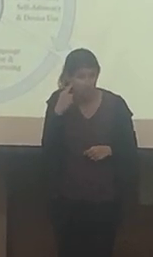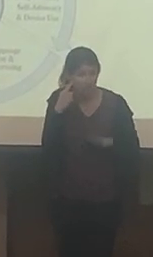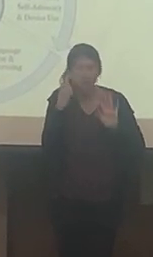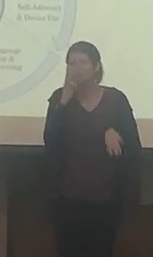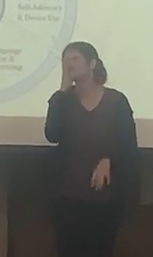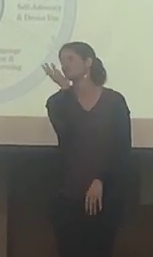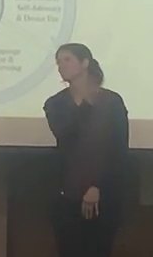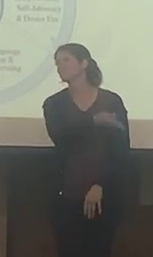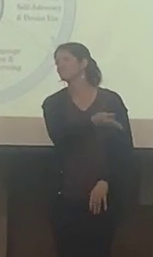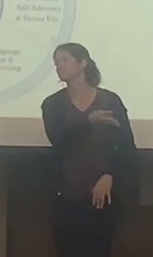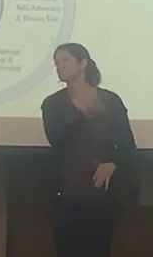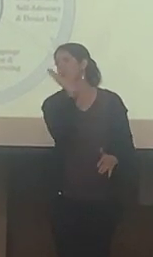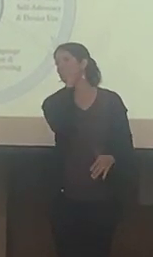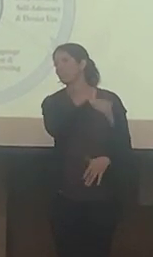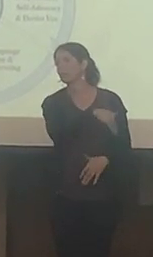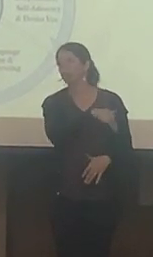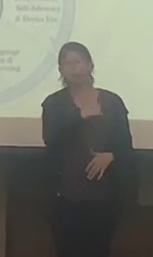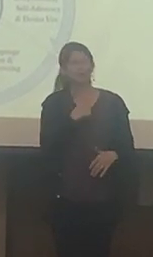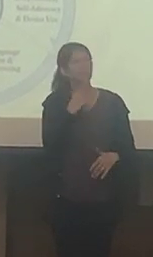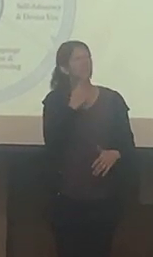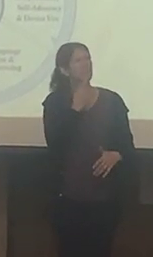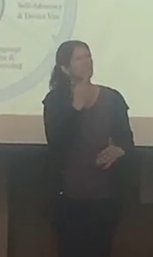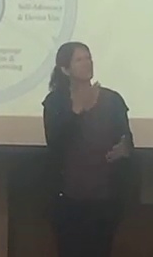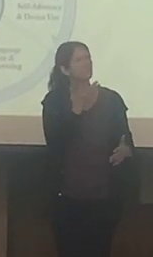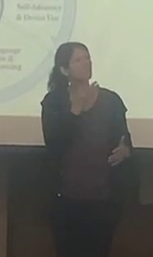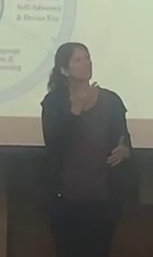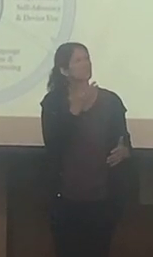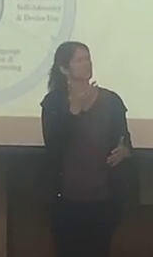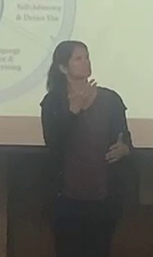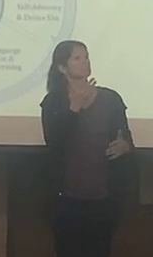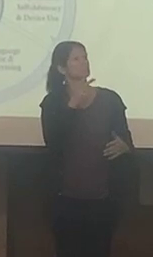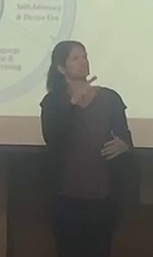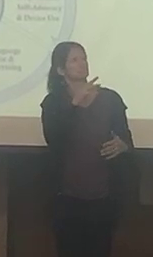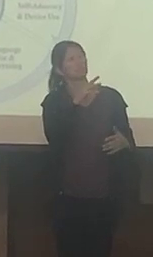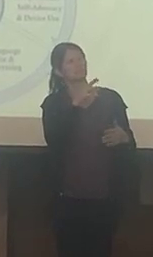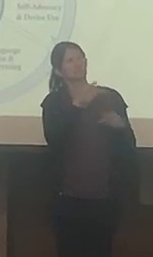or do they do they say what do you say or huh or do they try to do they try to repair it